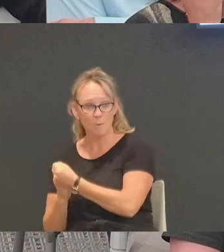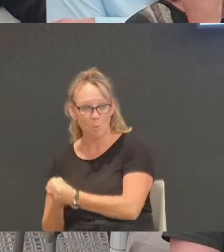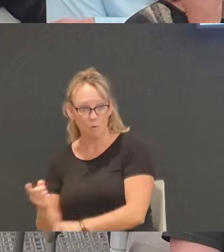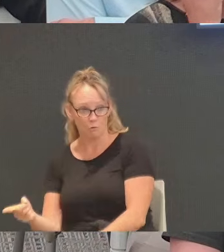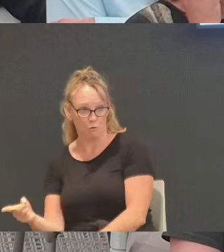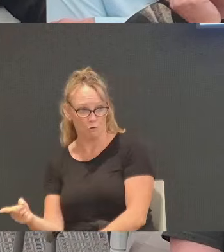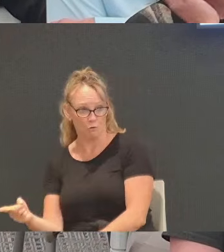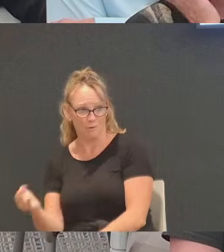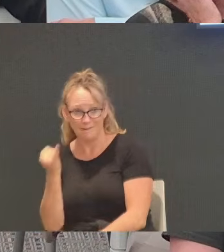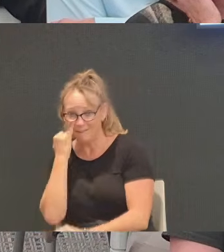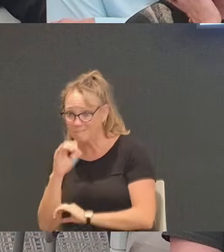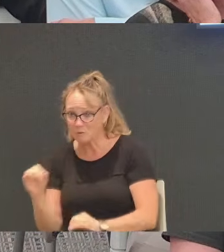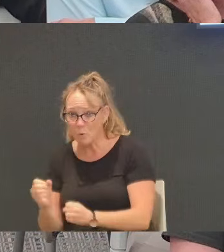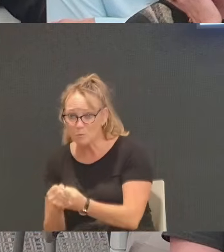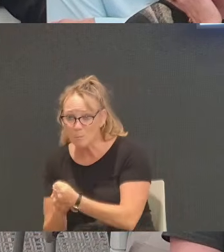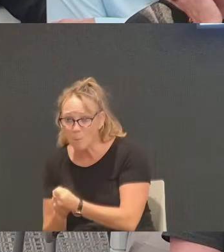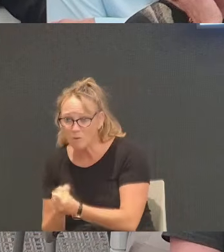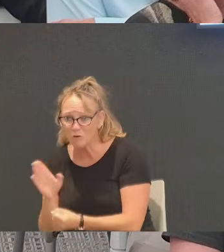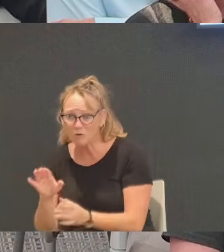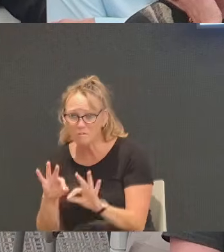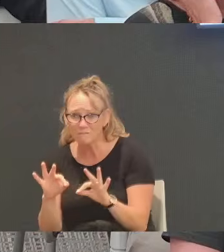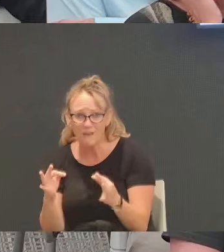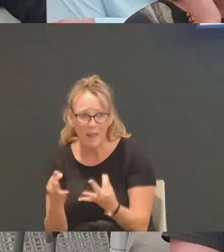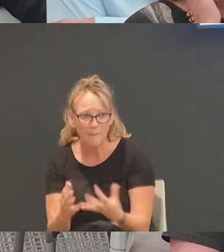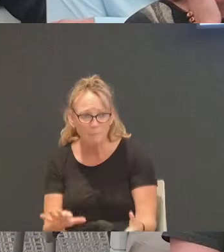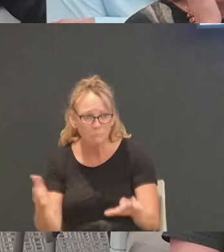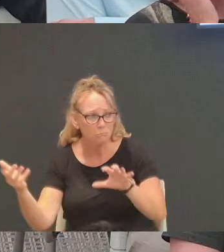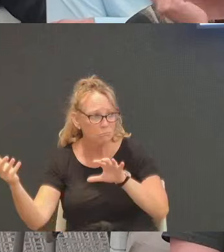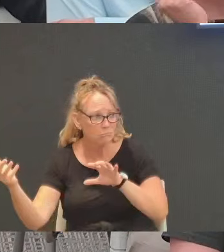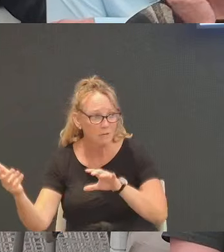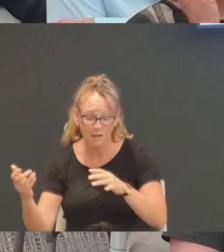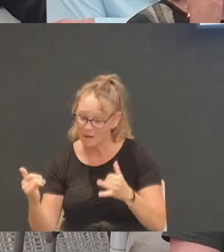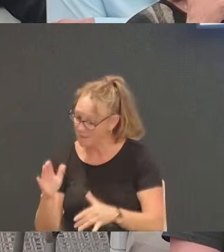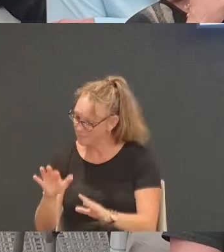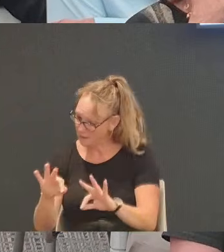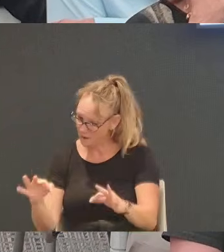be today. I am grateful to say that I that they have touched our lives in ways we will forever